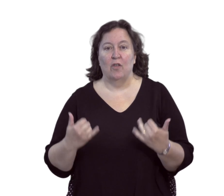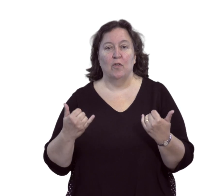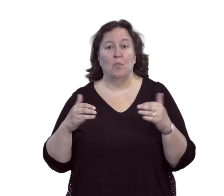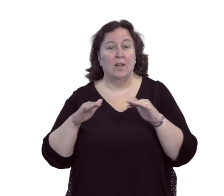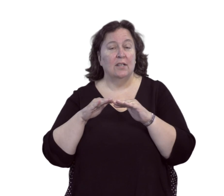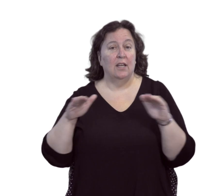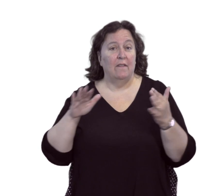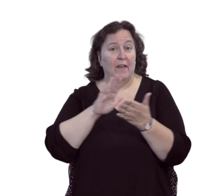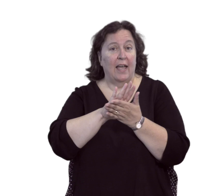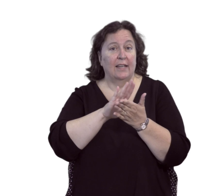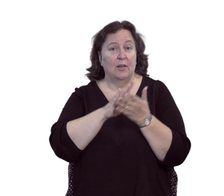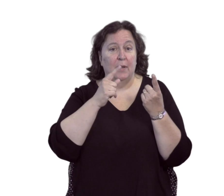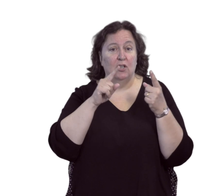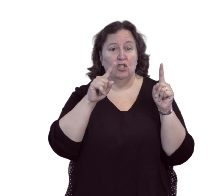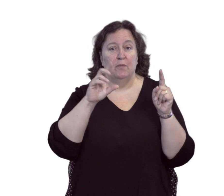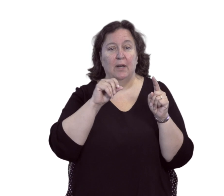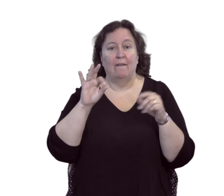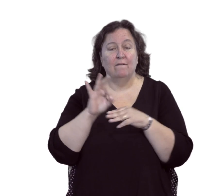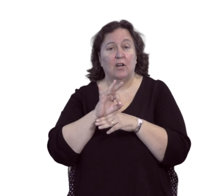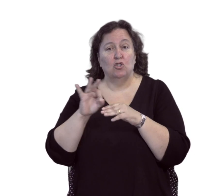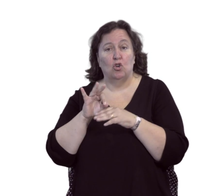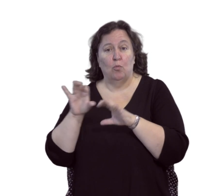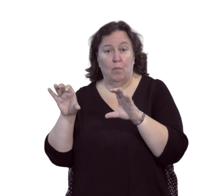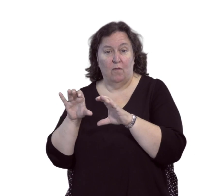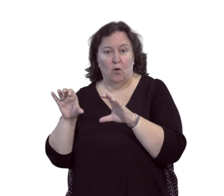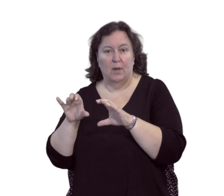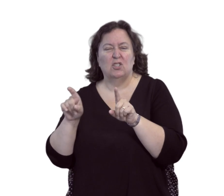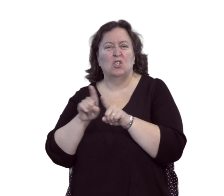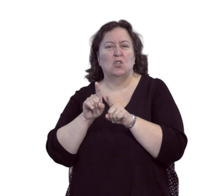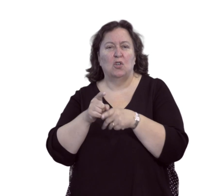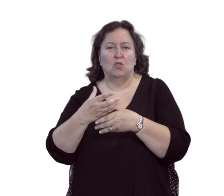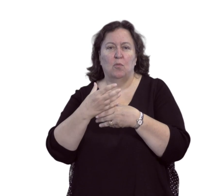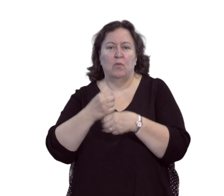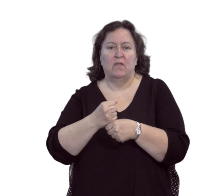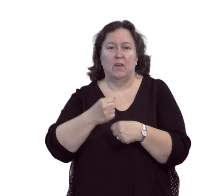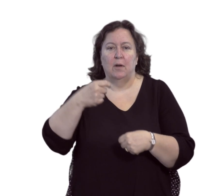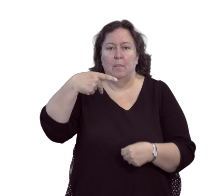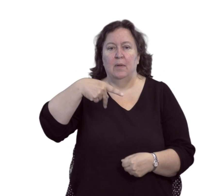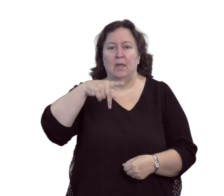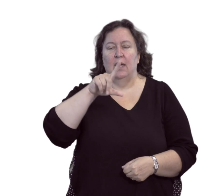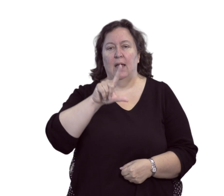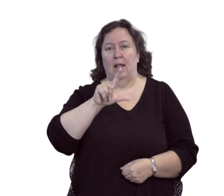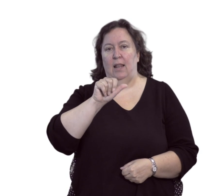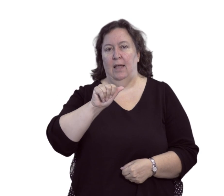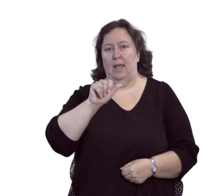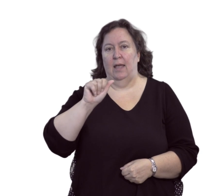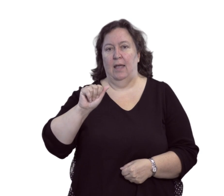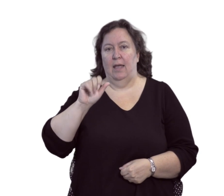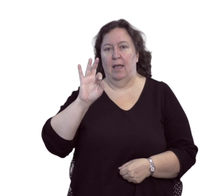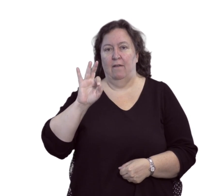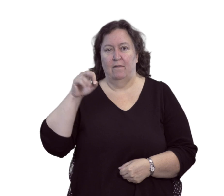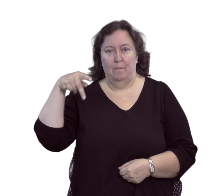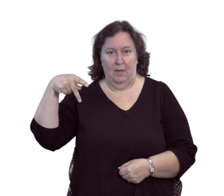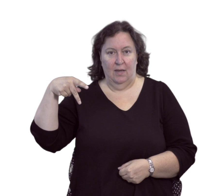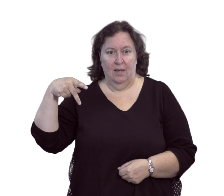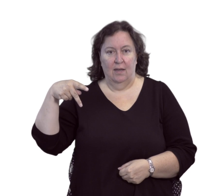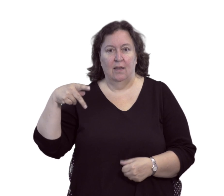The Present Level of Academic Achievement and Functional Performance is also abbreviated PLAAFP.